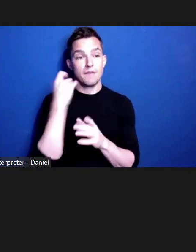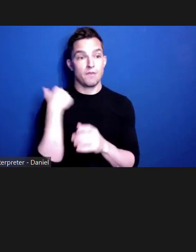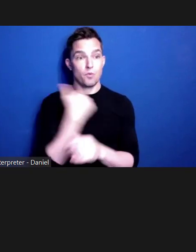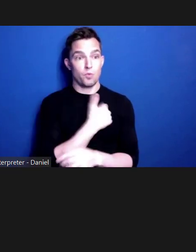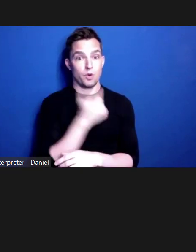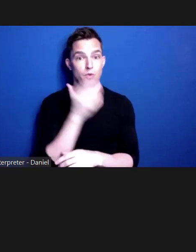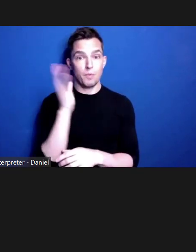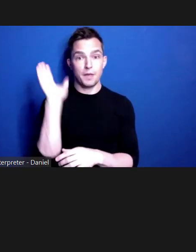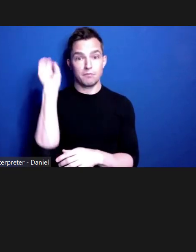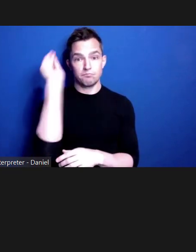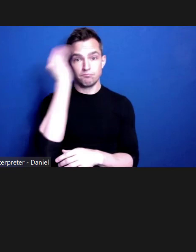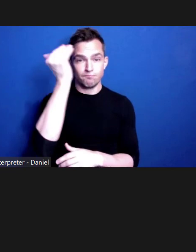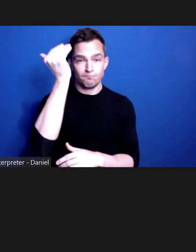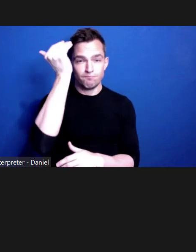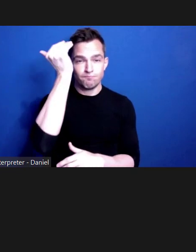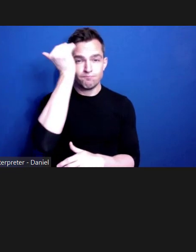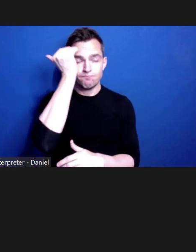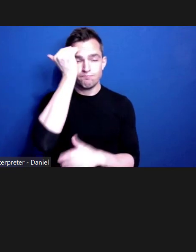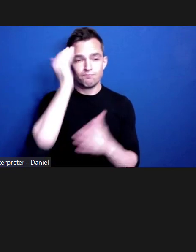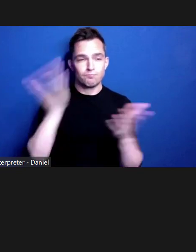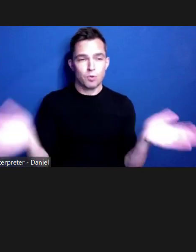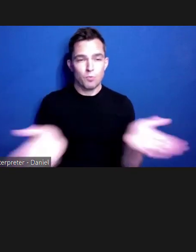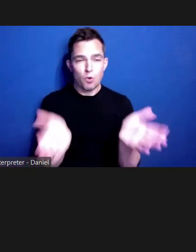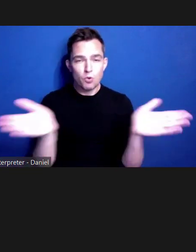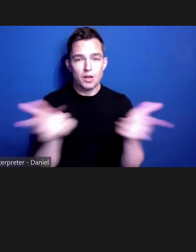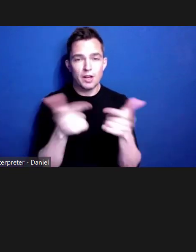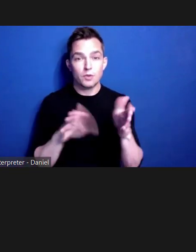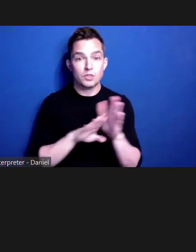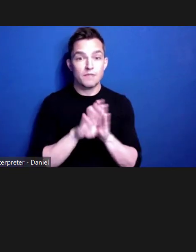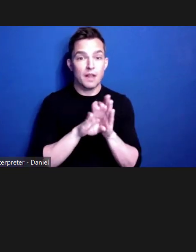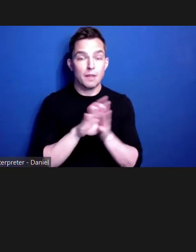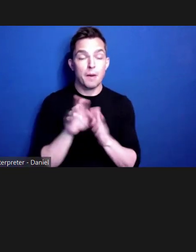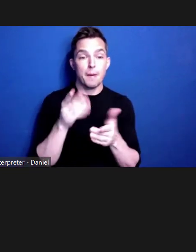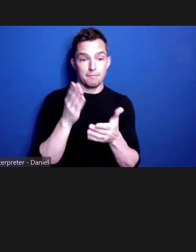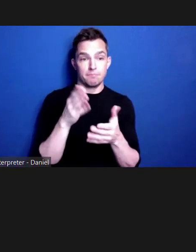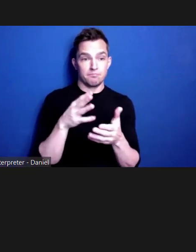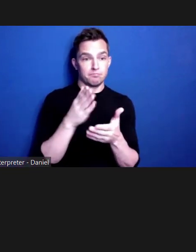If we're going to be conscientious to early childhood development as